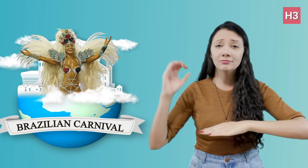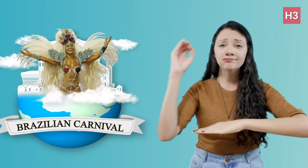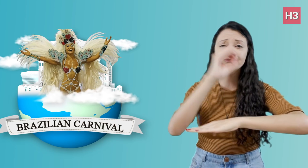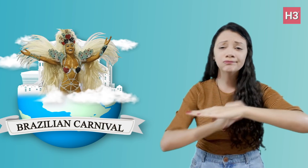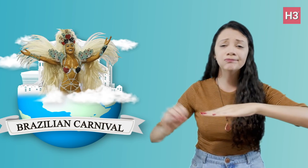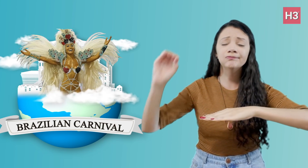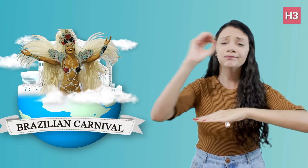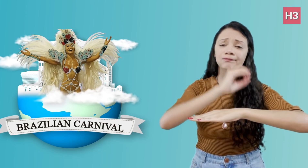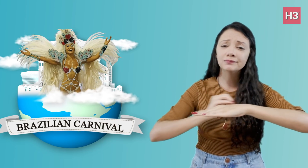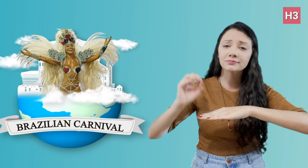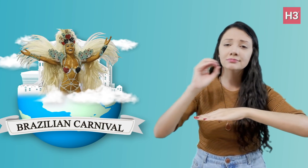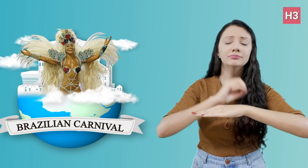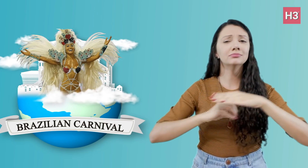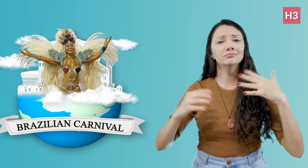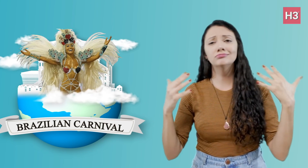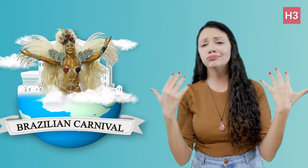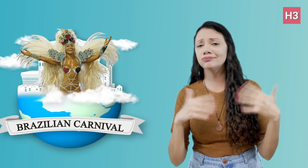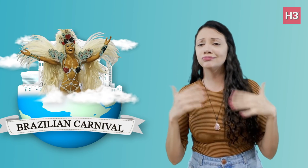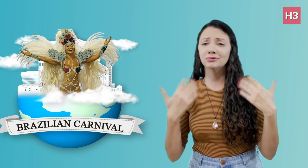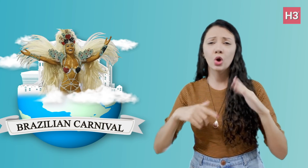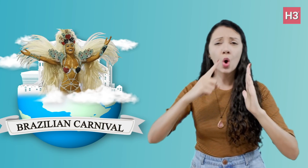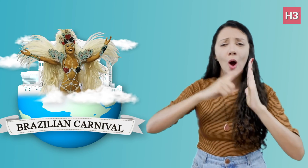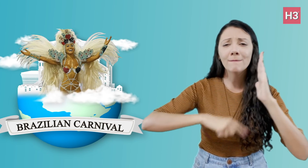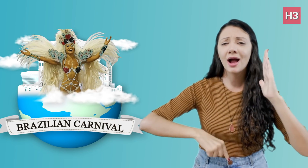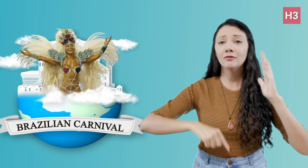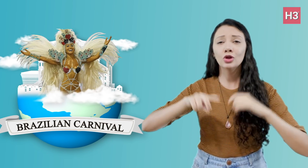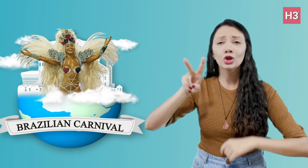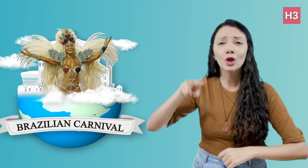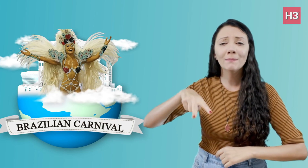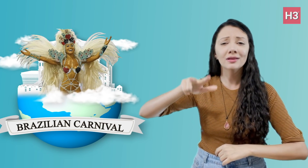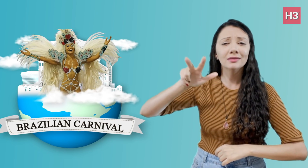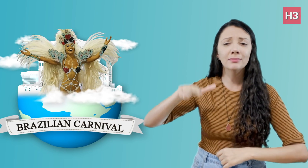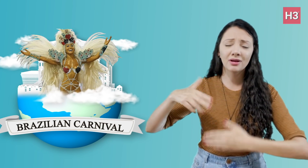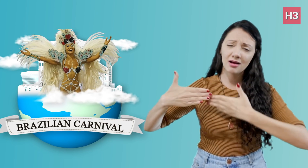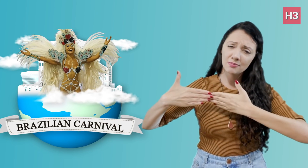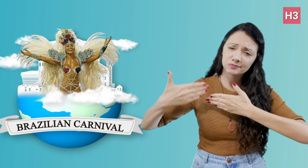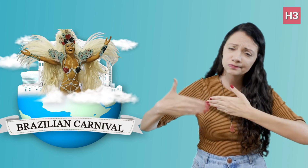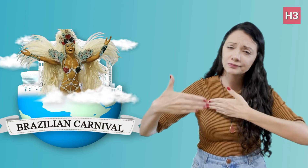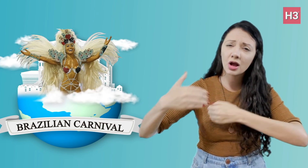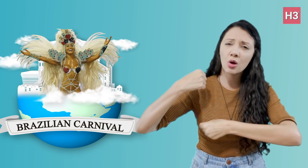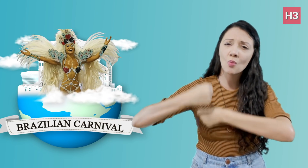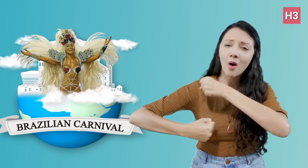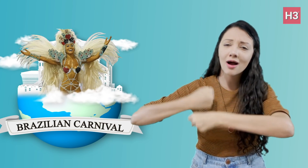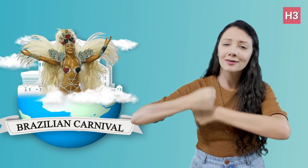all day and night nonstop starting on Saturday until Tuesday